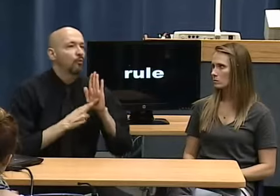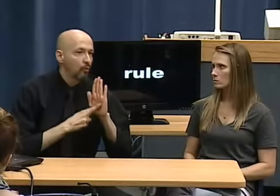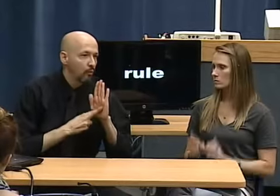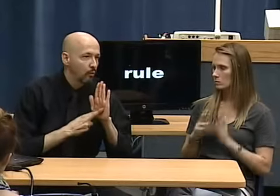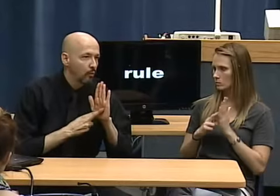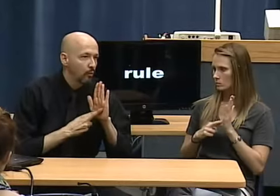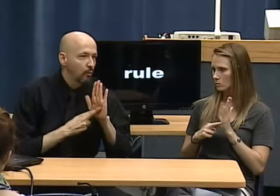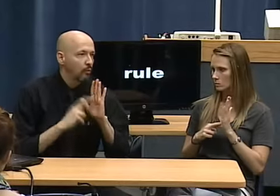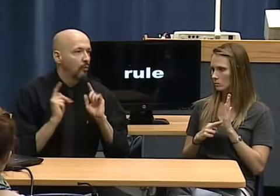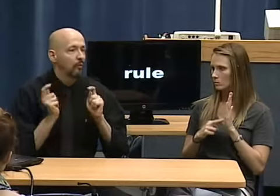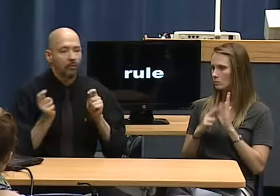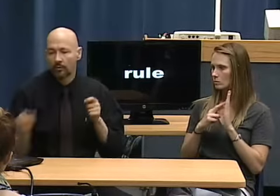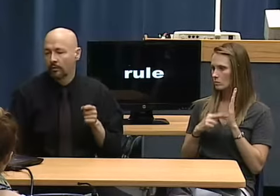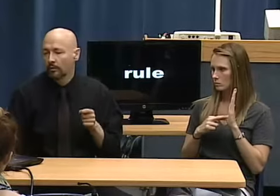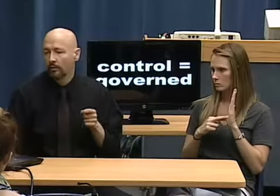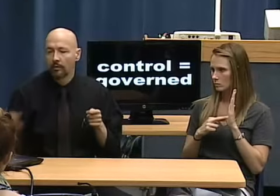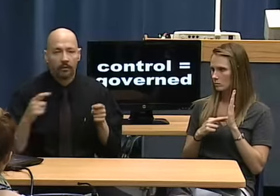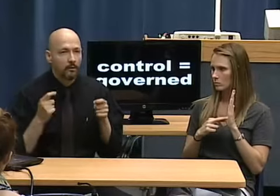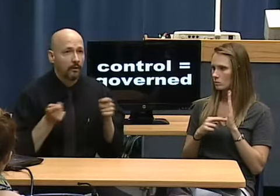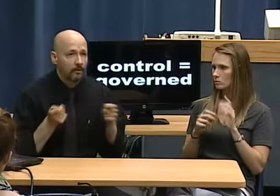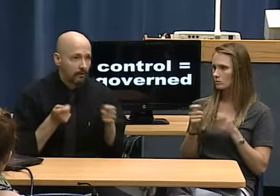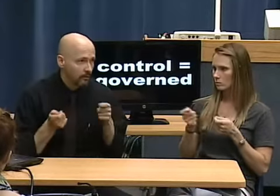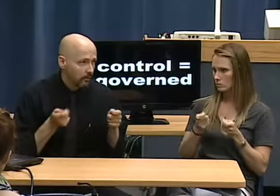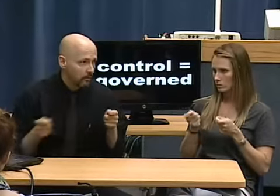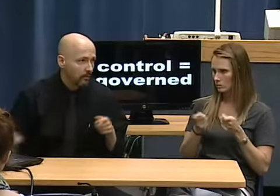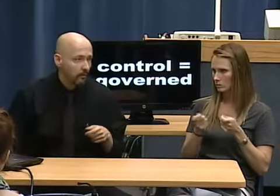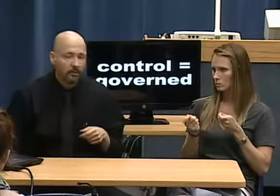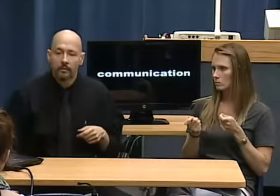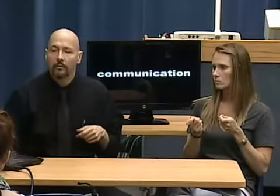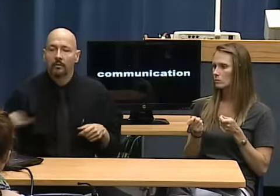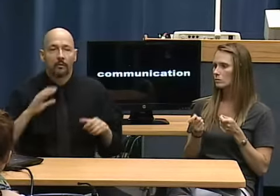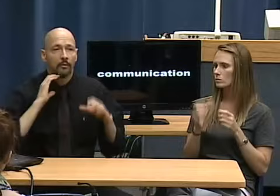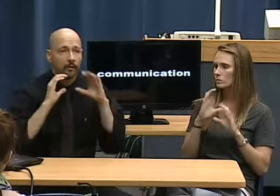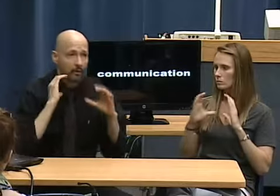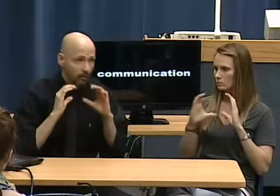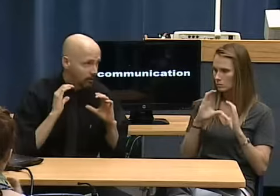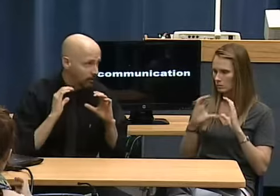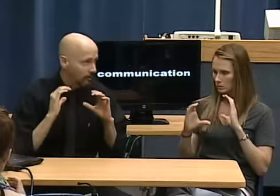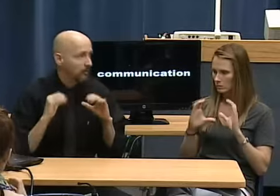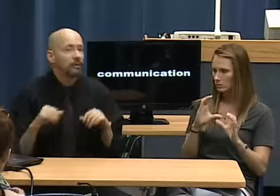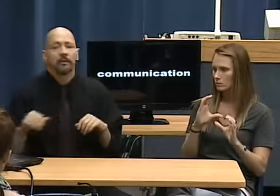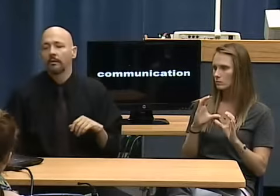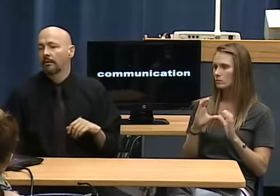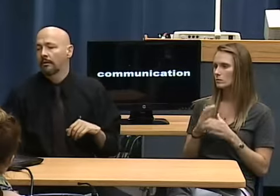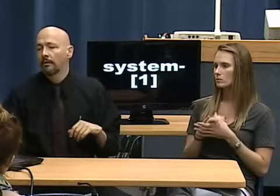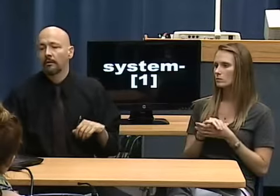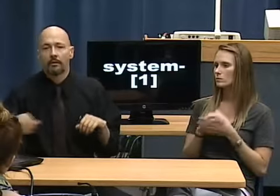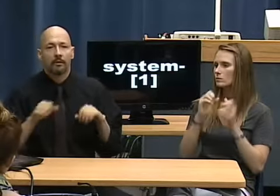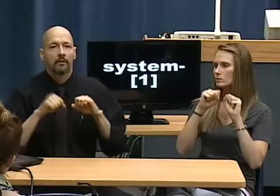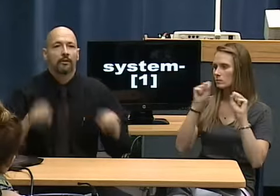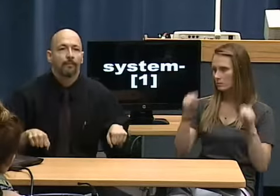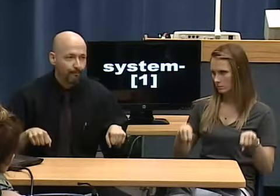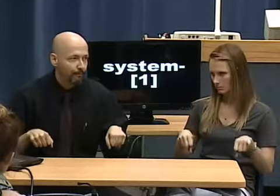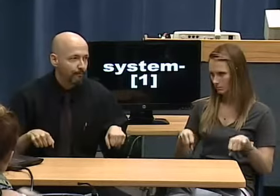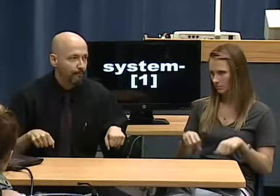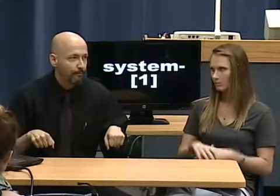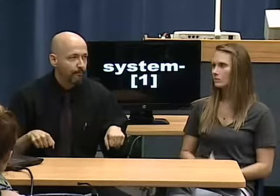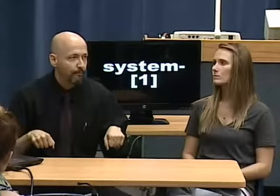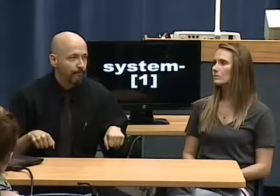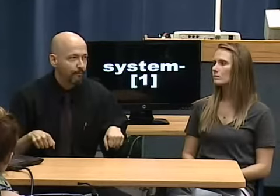Rule. Governed. Communication. System.